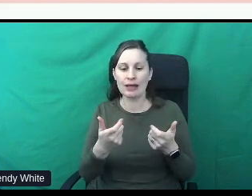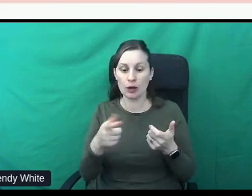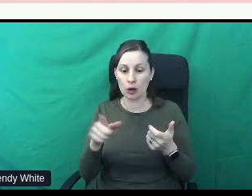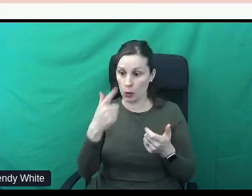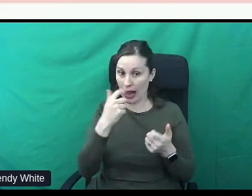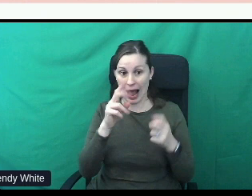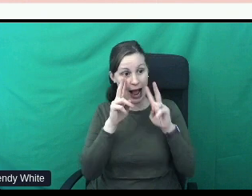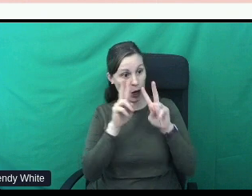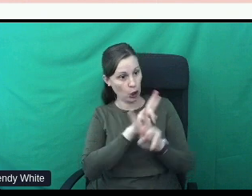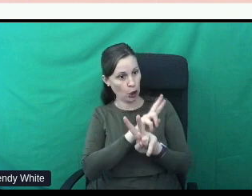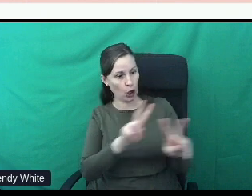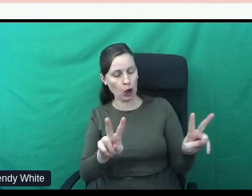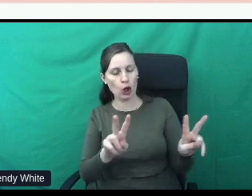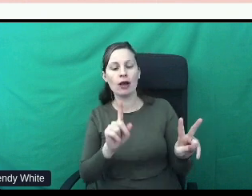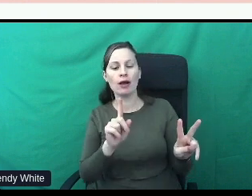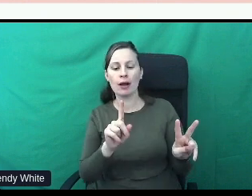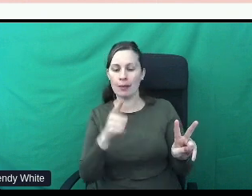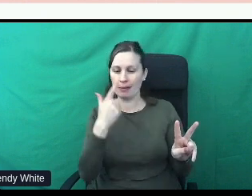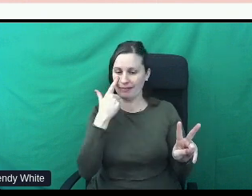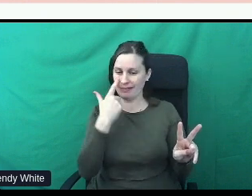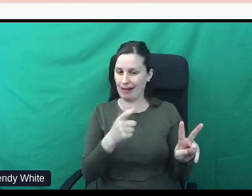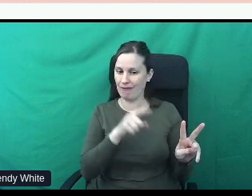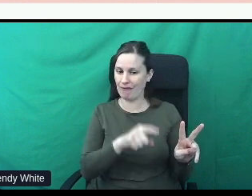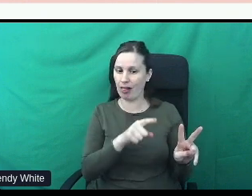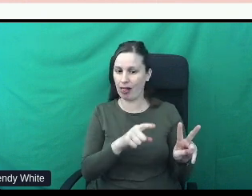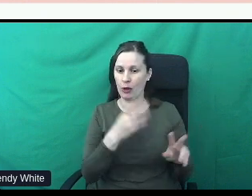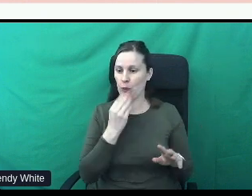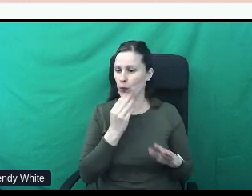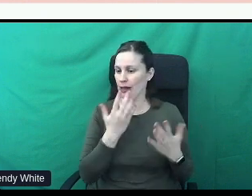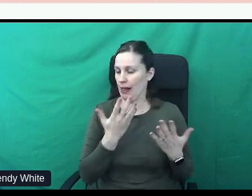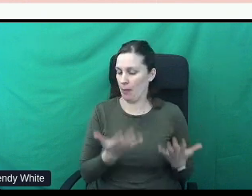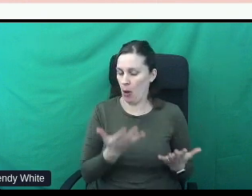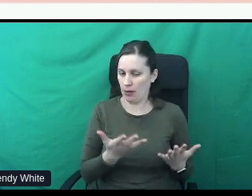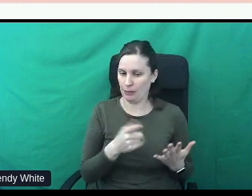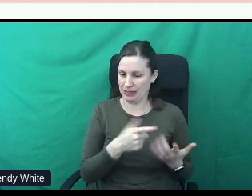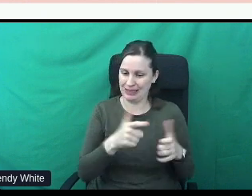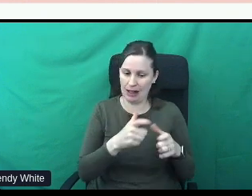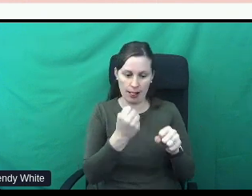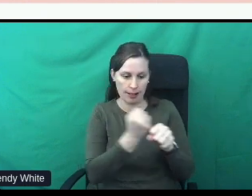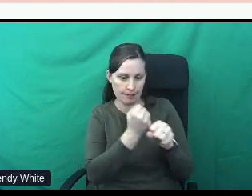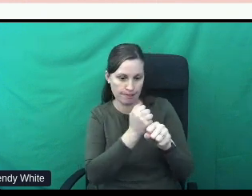but yeah I'd be careful about using it in production because